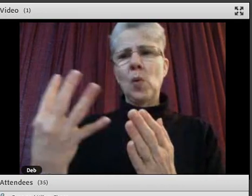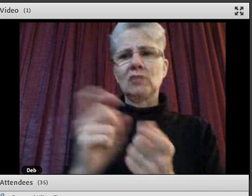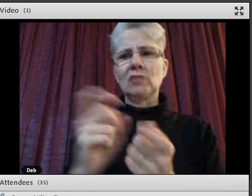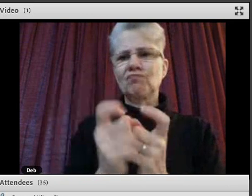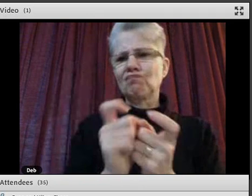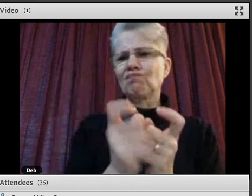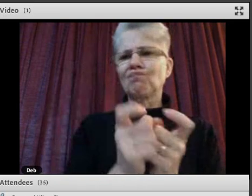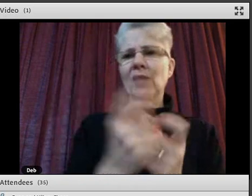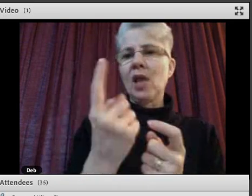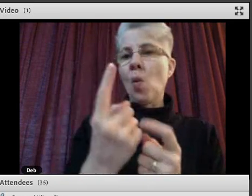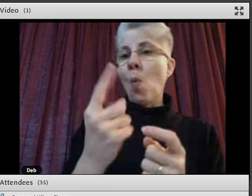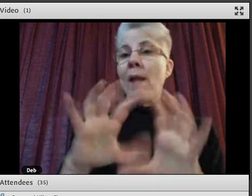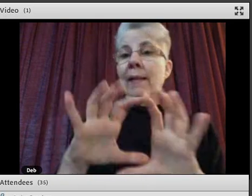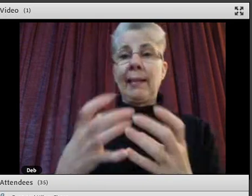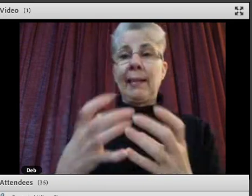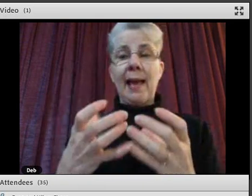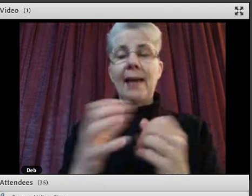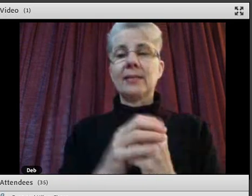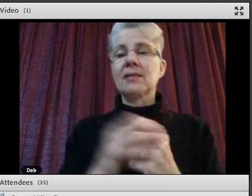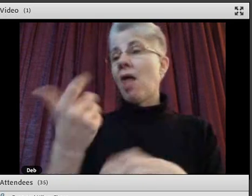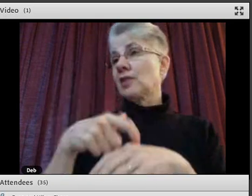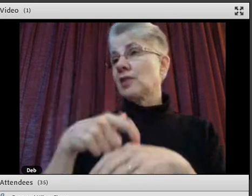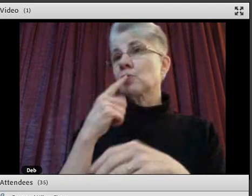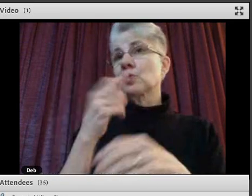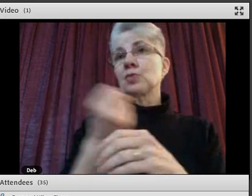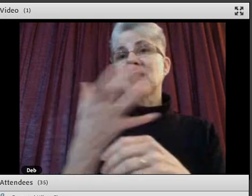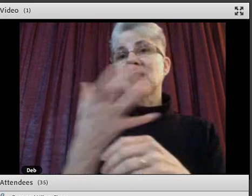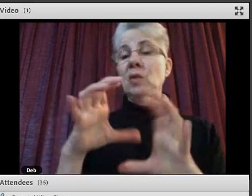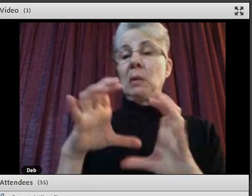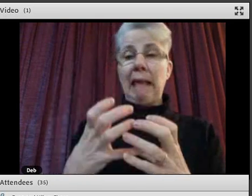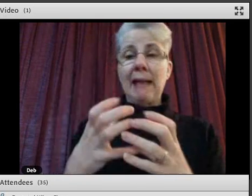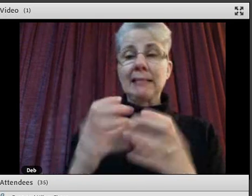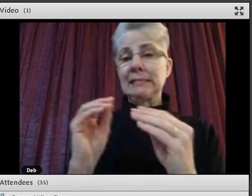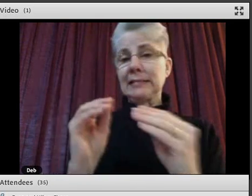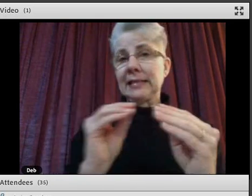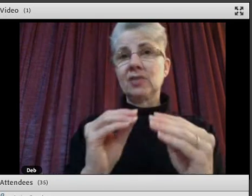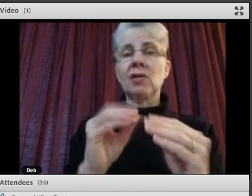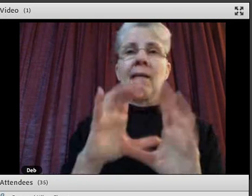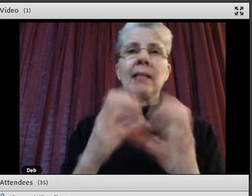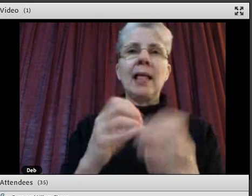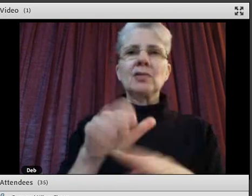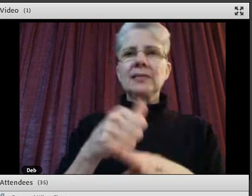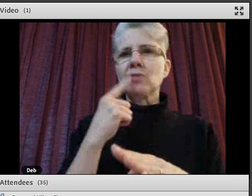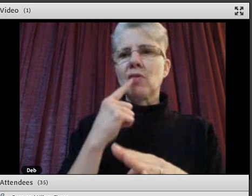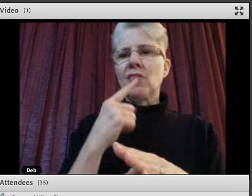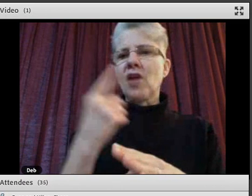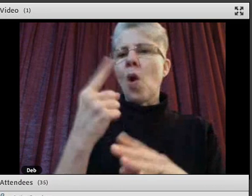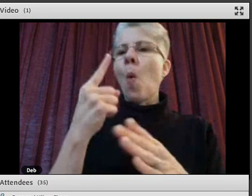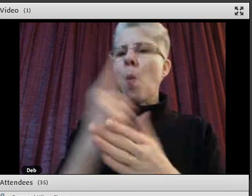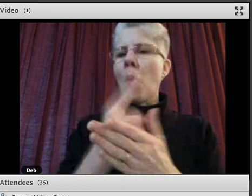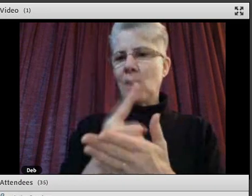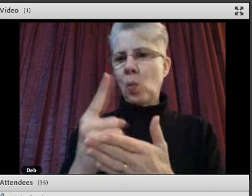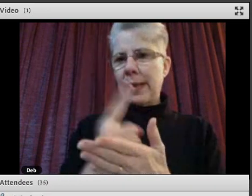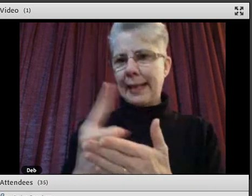because they're pretty simple to build. Other times, we'll do multiple sessions. Our classes are usually set up so that they're once per week,